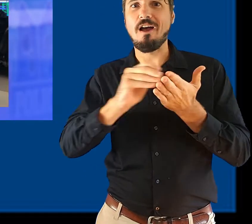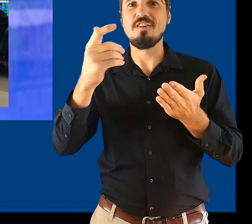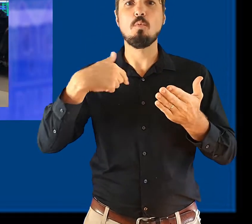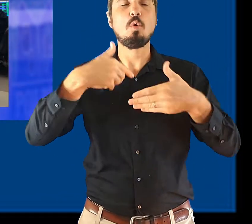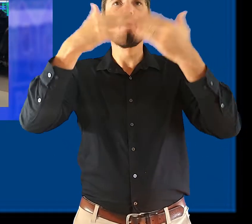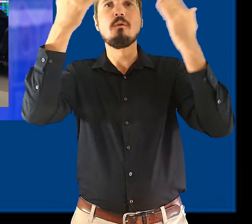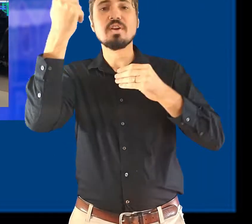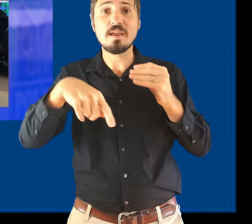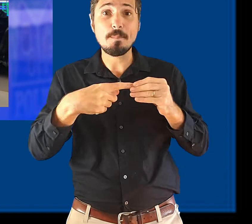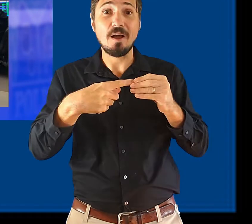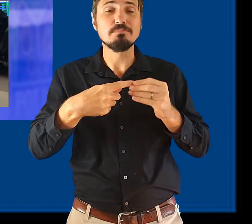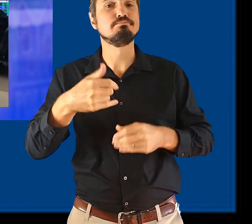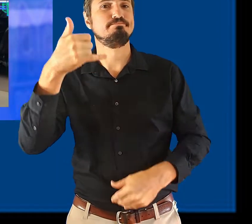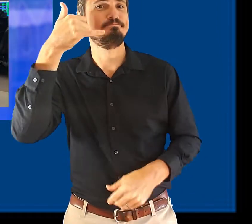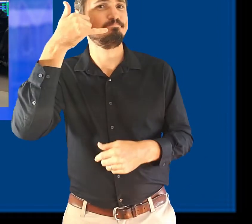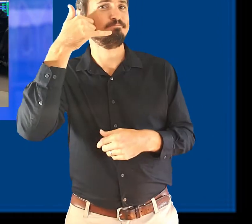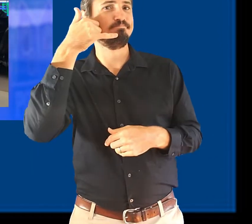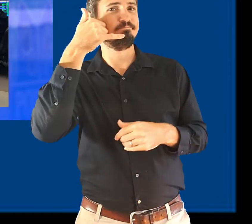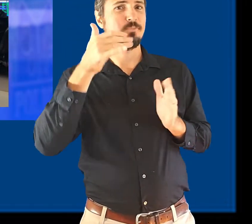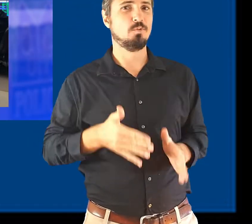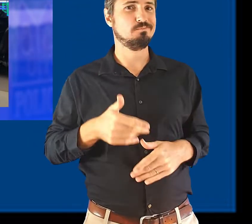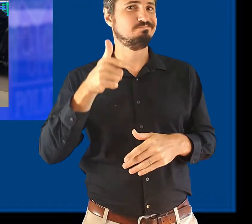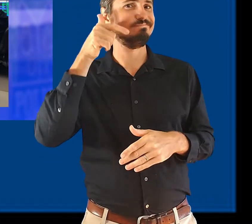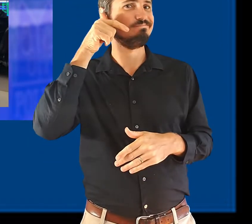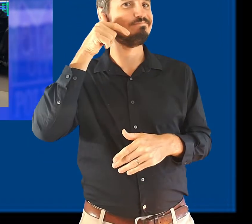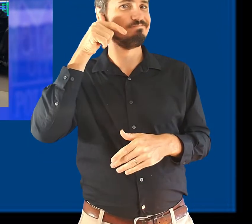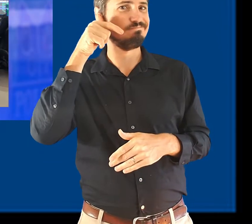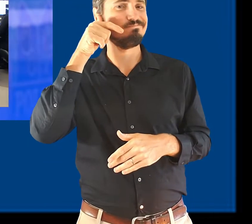And this week is our opportunity to say THANK YOU.